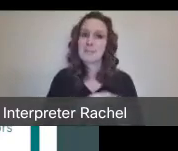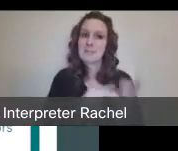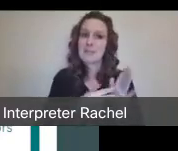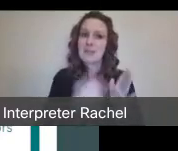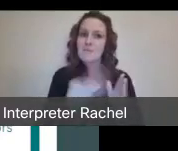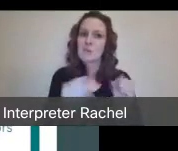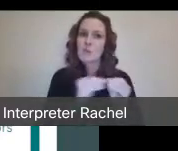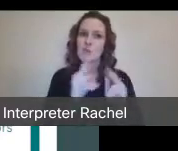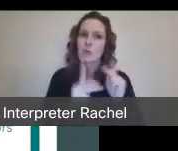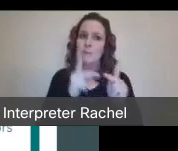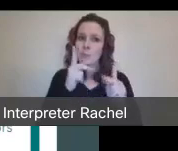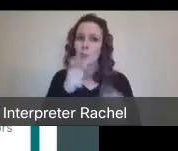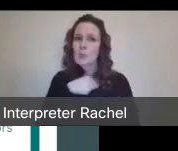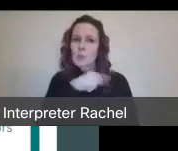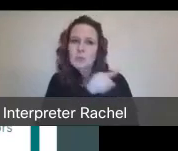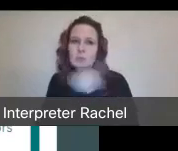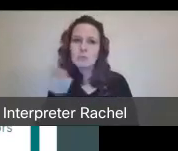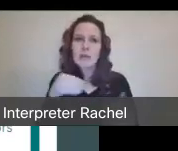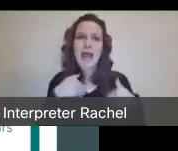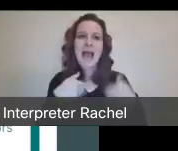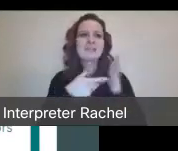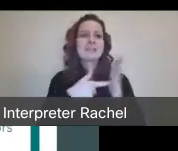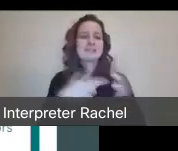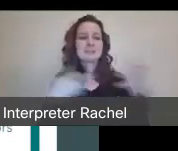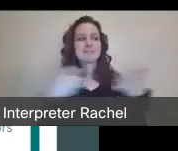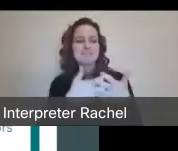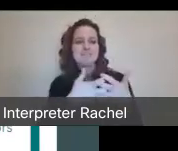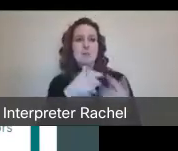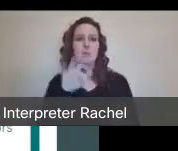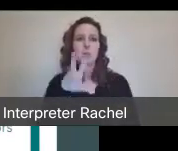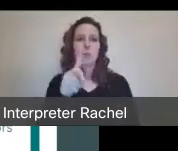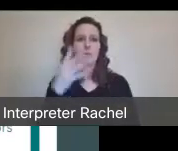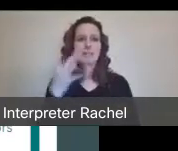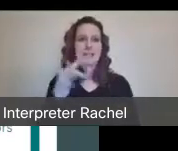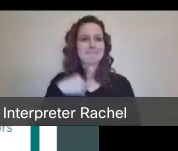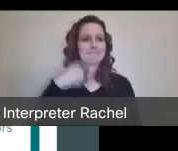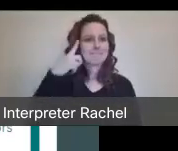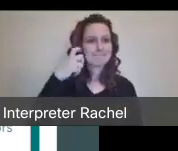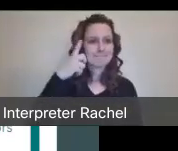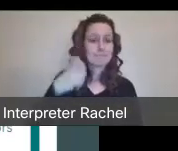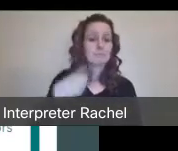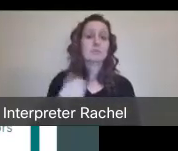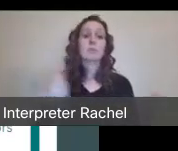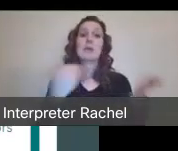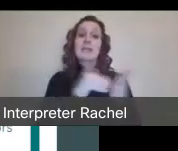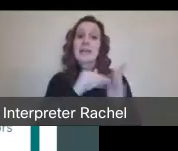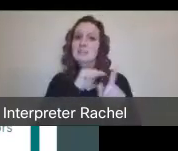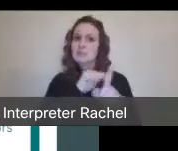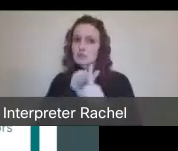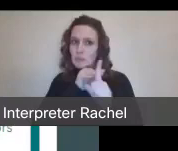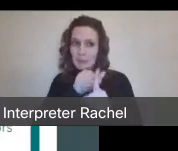there having symptoms consistent with COVID-19. So again, just a reminder, we need to be careful.